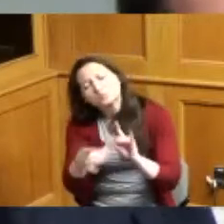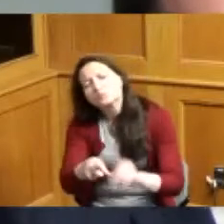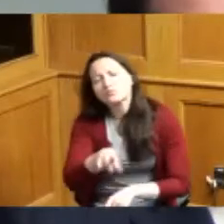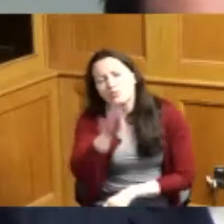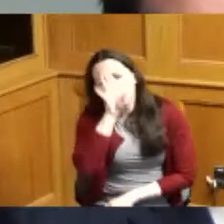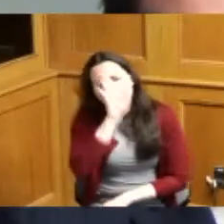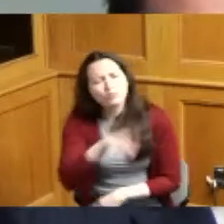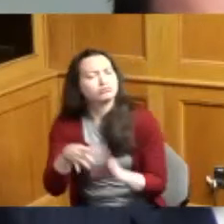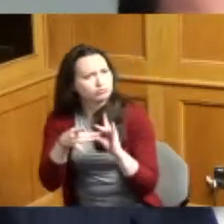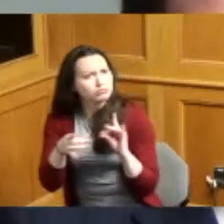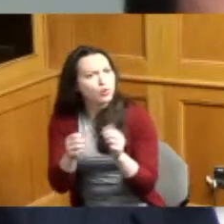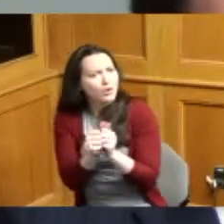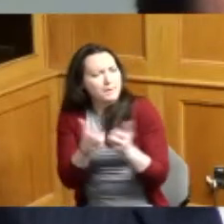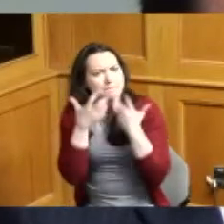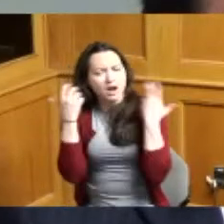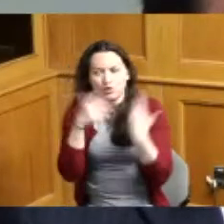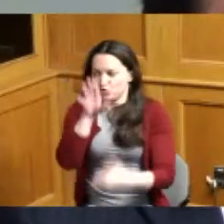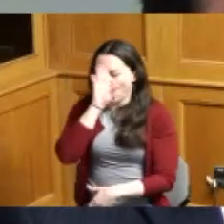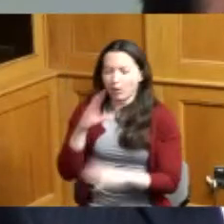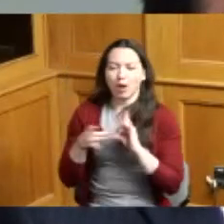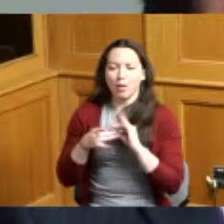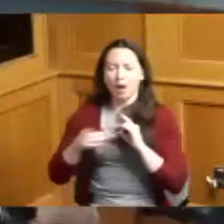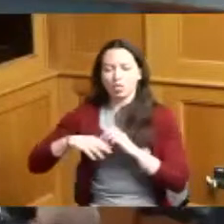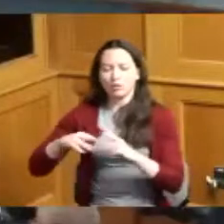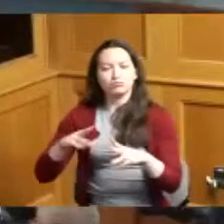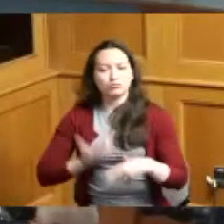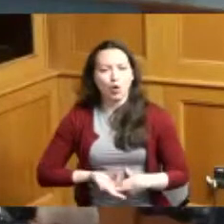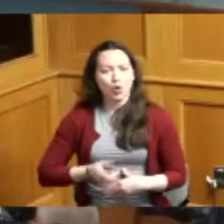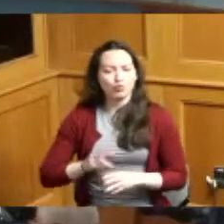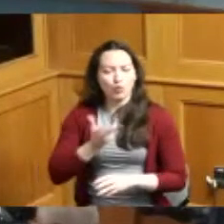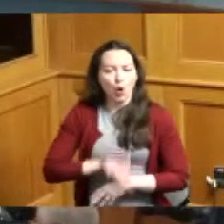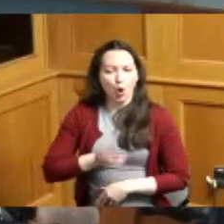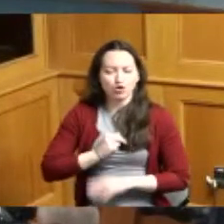talking for the Bengals and I know they like the ownership really likes to talk for themselves I